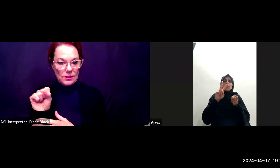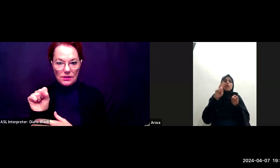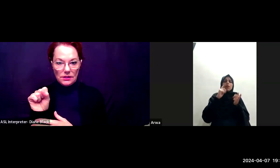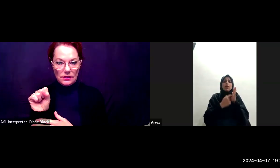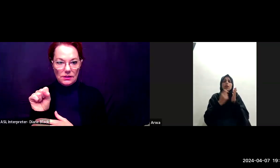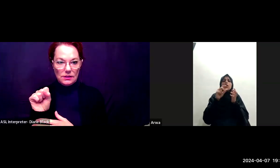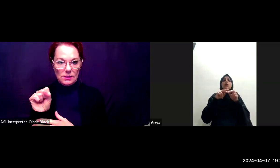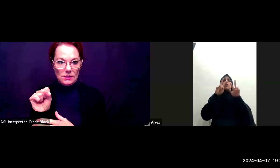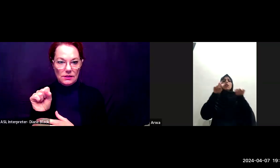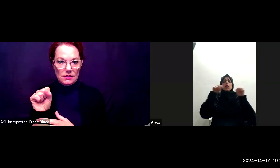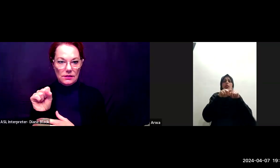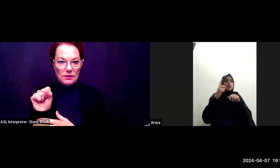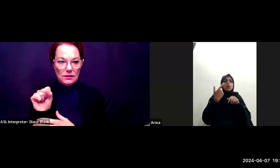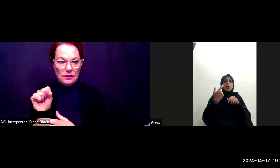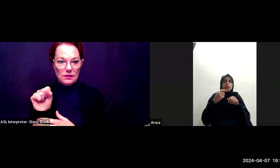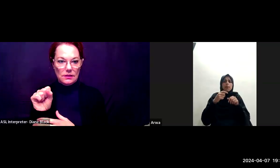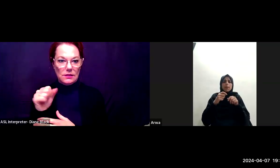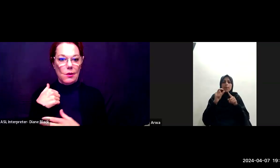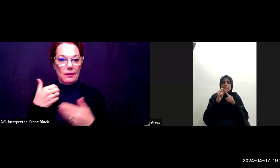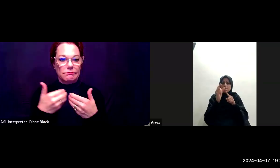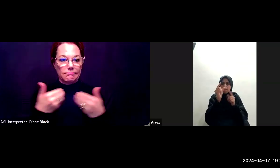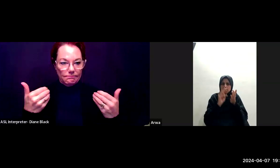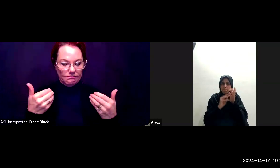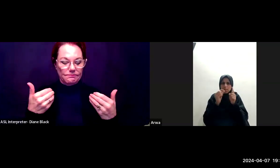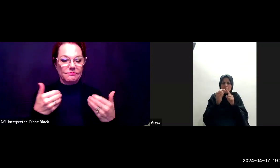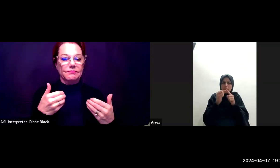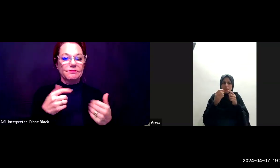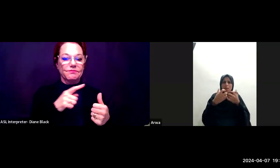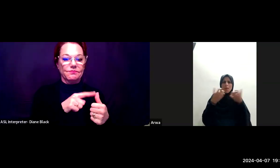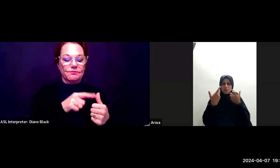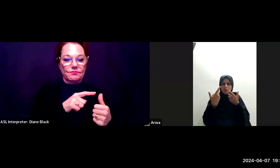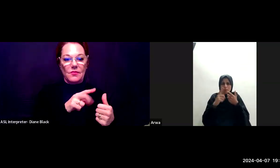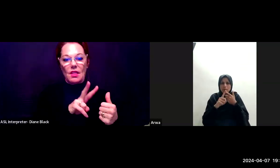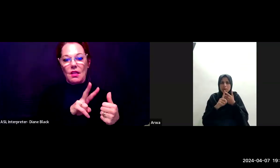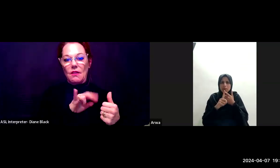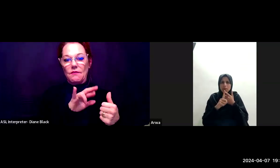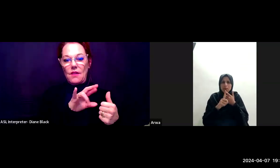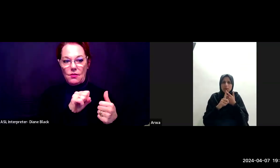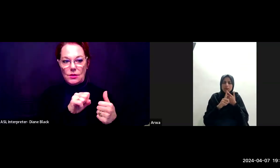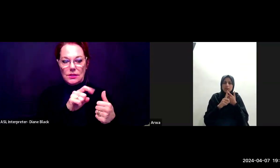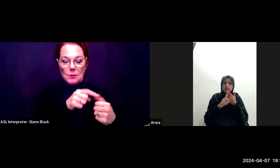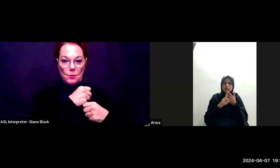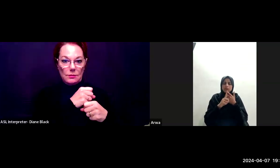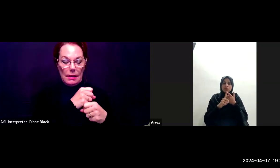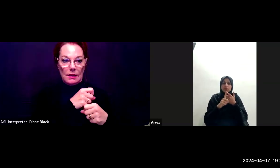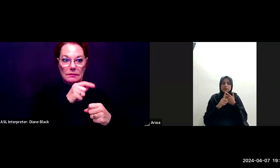virus which is a common cold kind of virus. And they are made very safe okay before they are